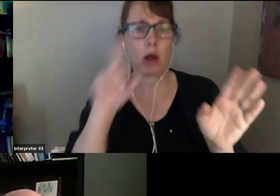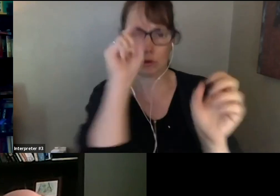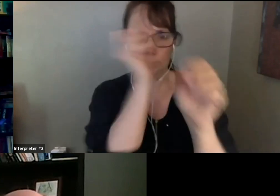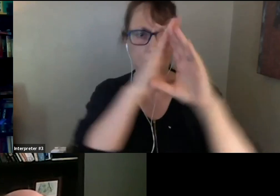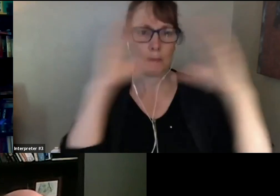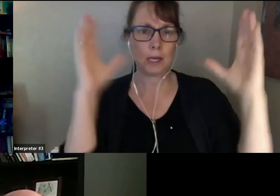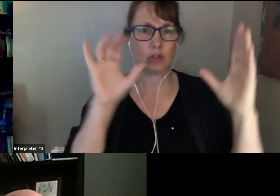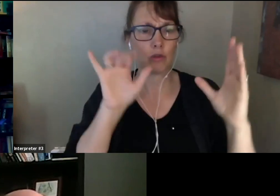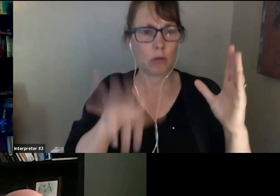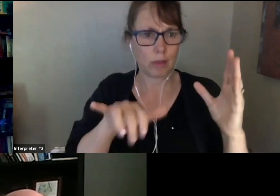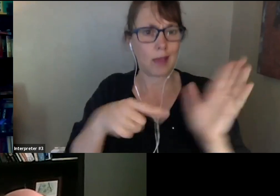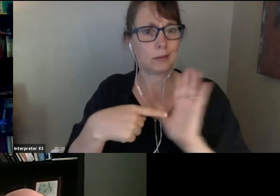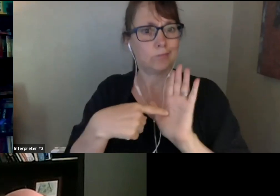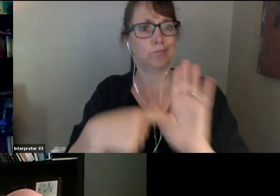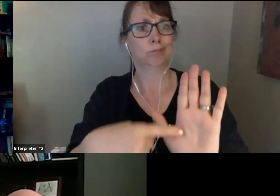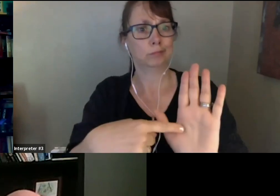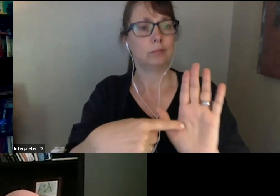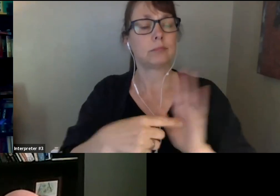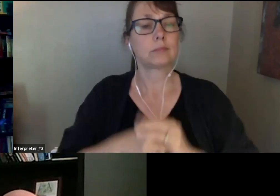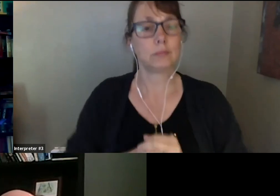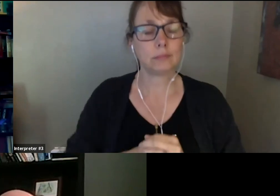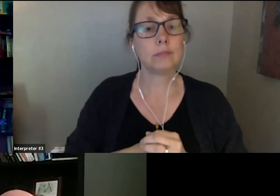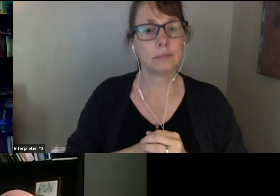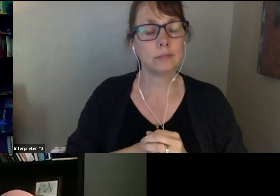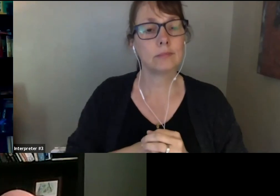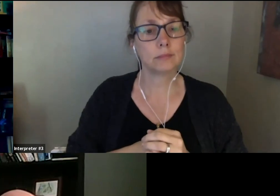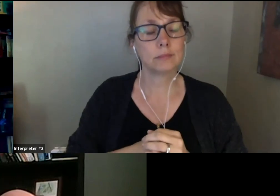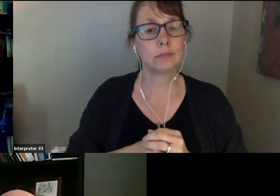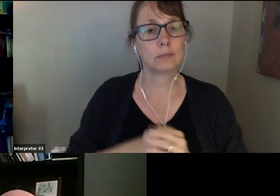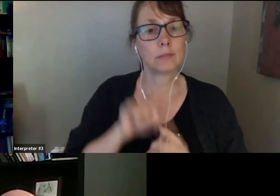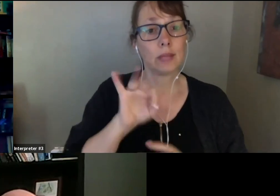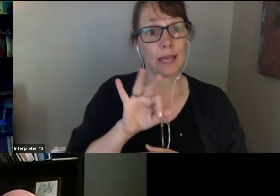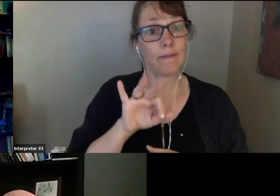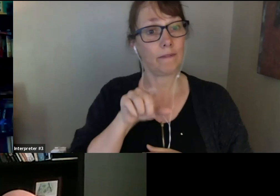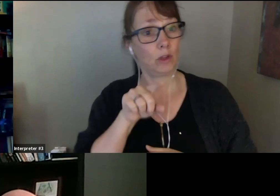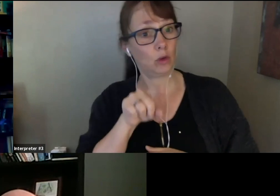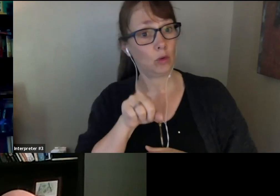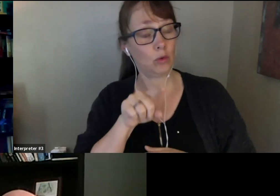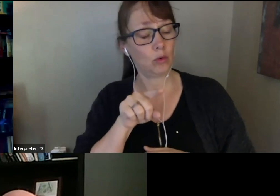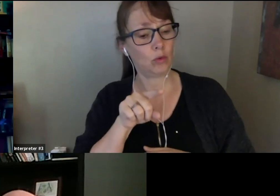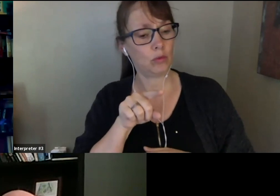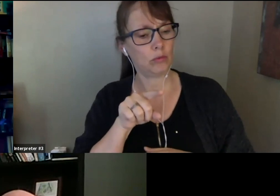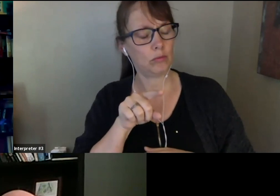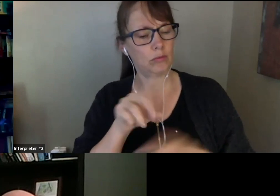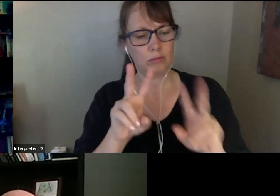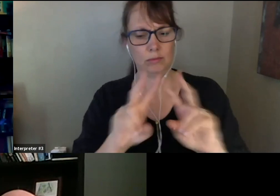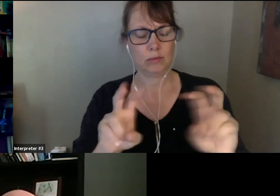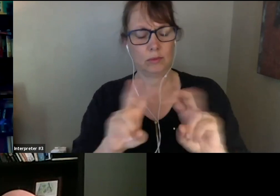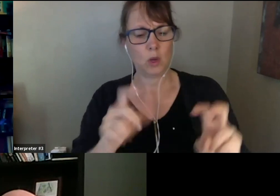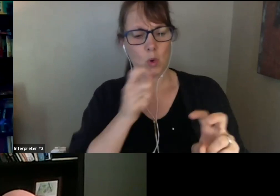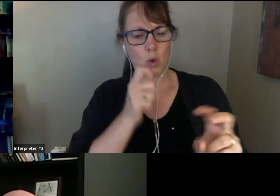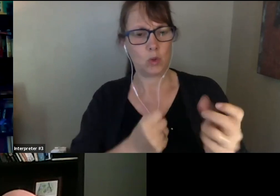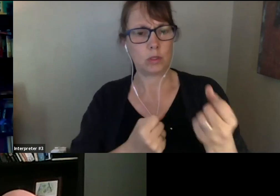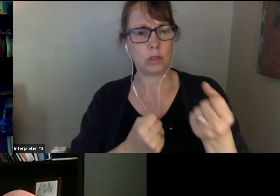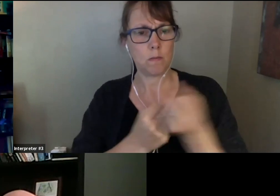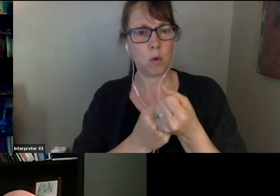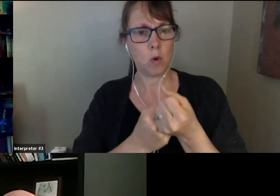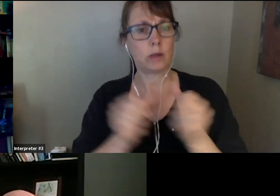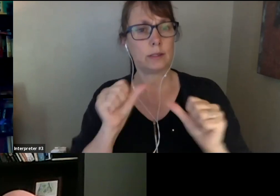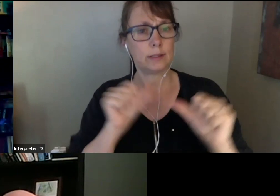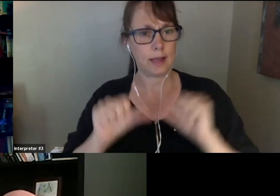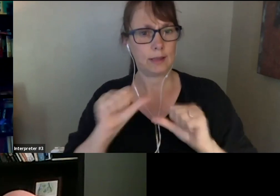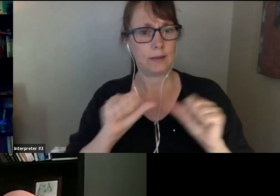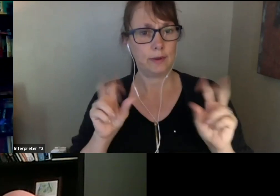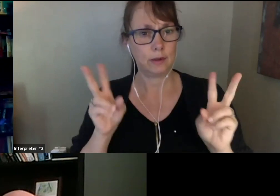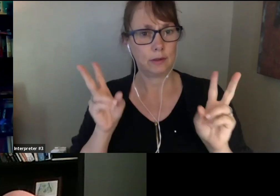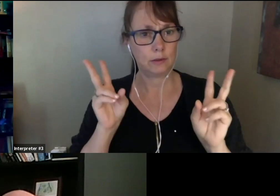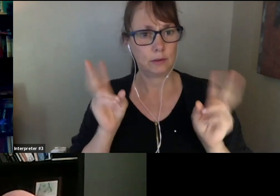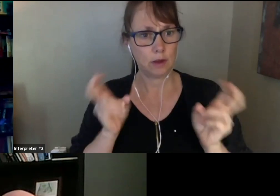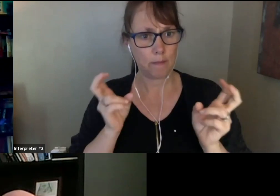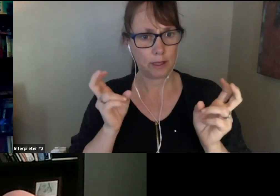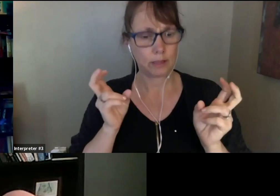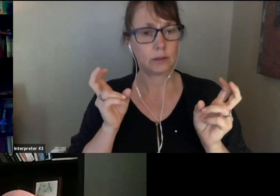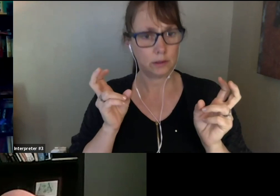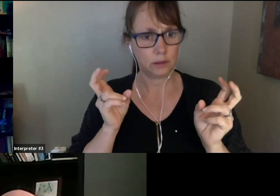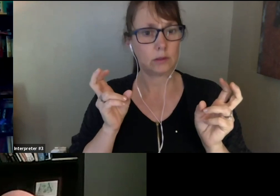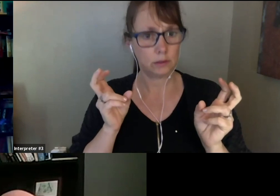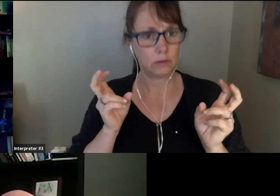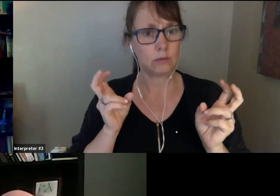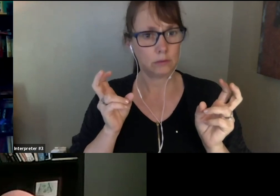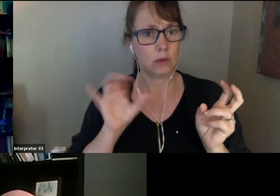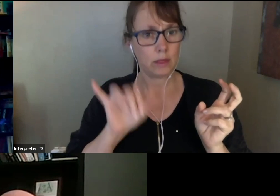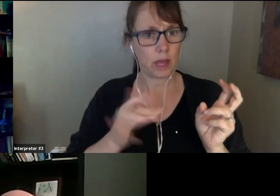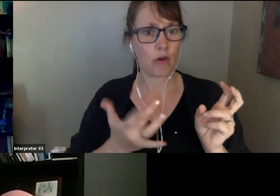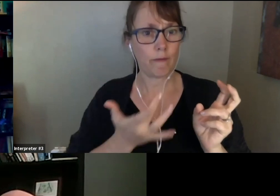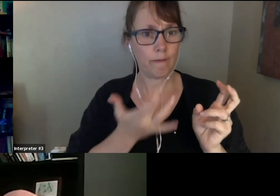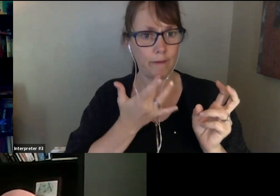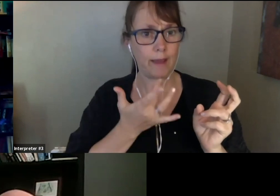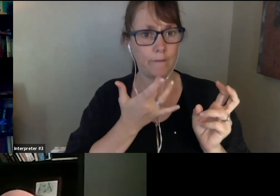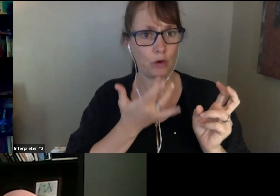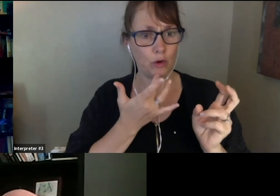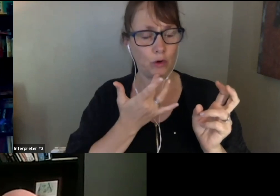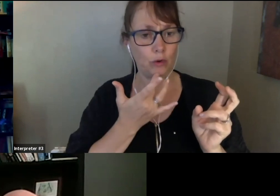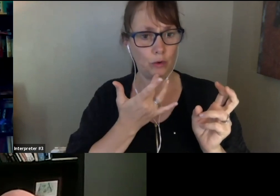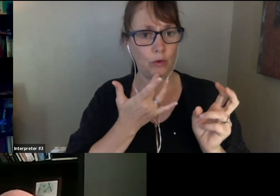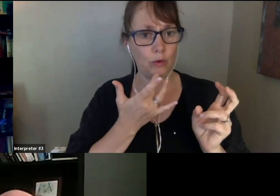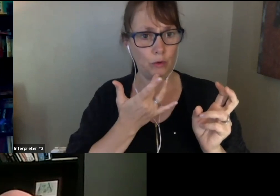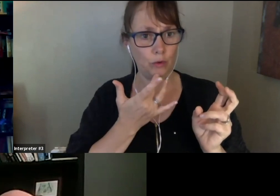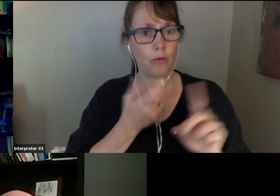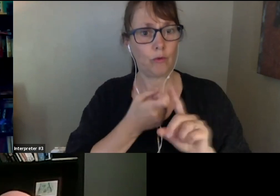out. If you look at who supports the scientific topics that are favored by Black and African-American